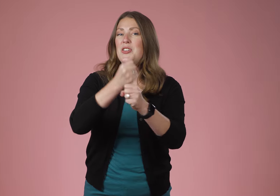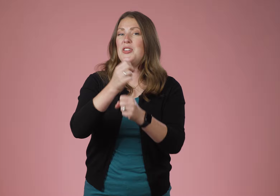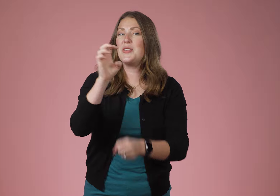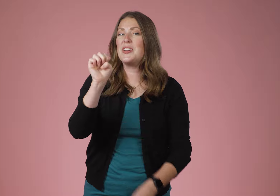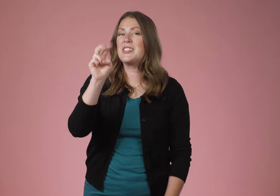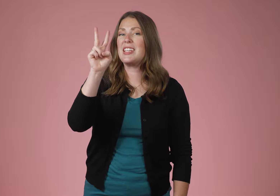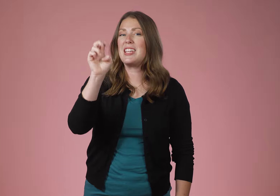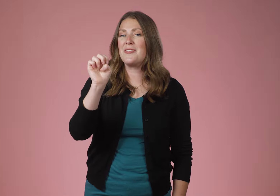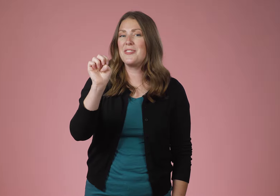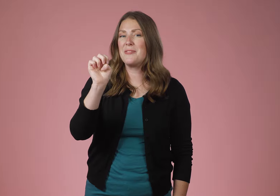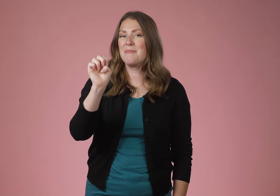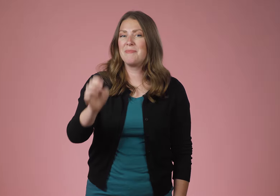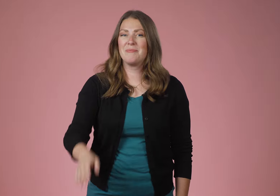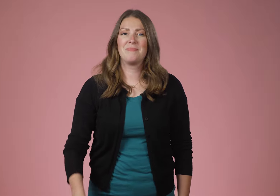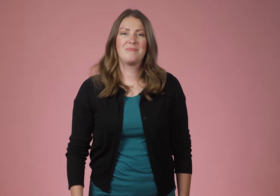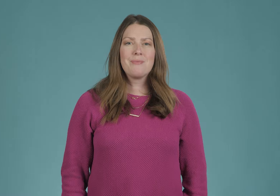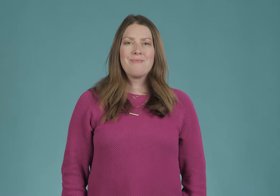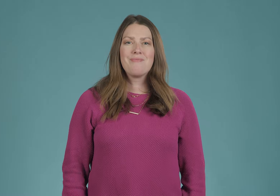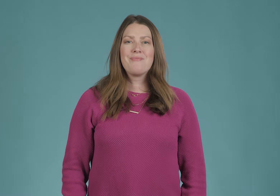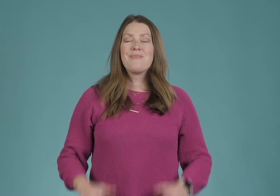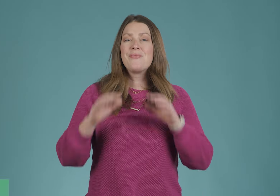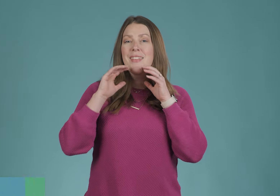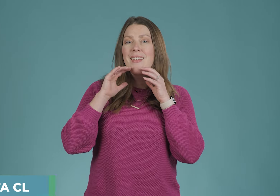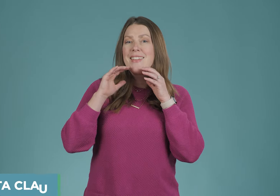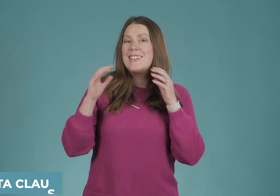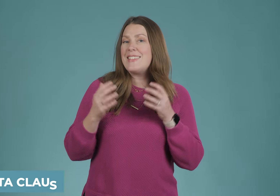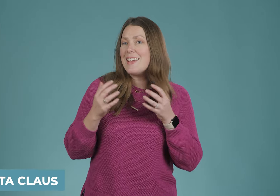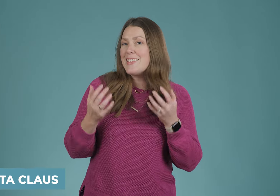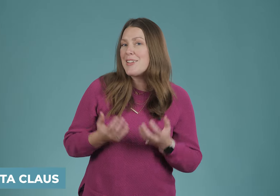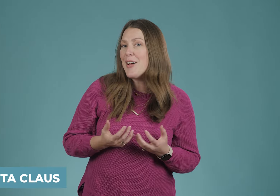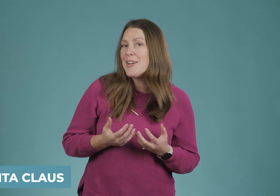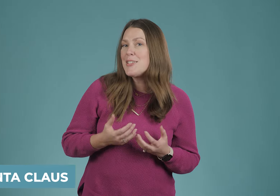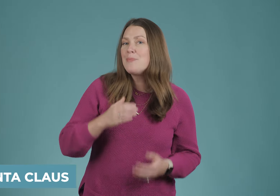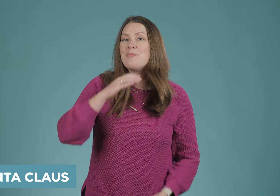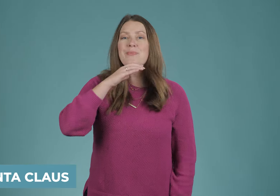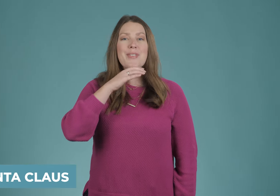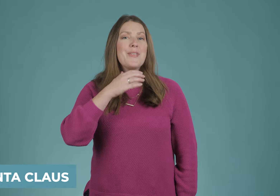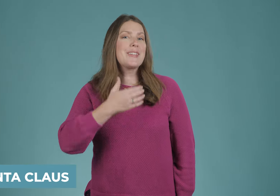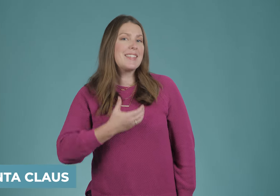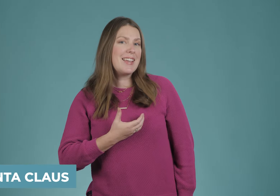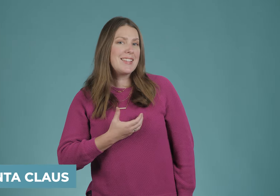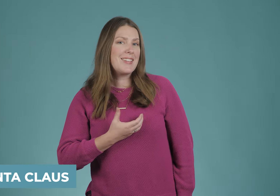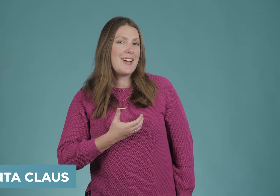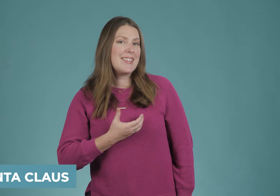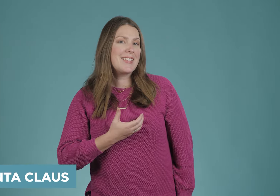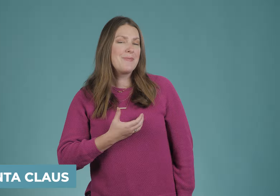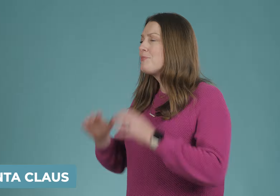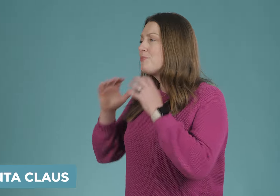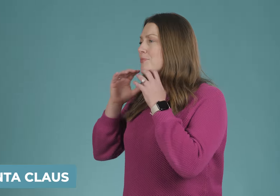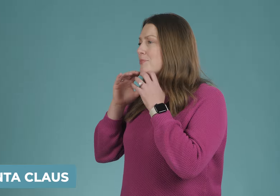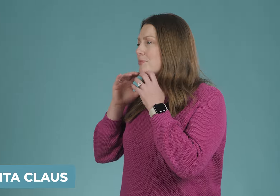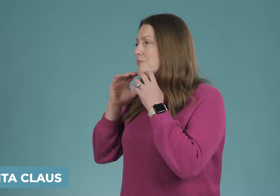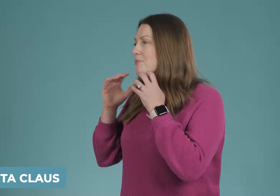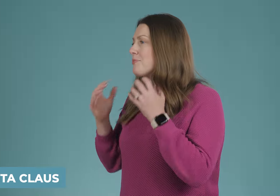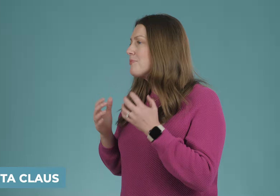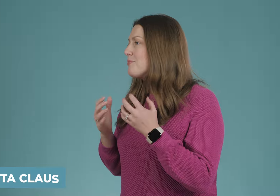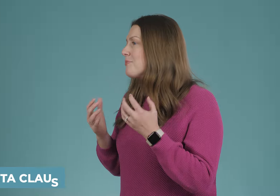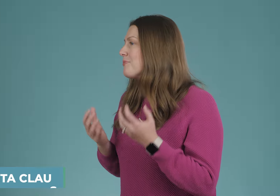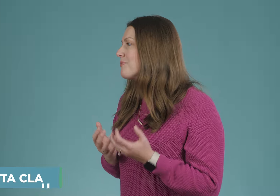New Year's Eve. Santa Claus or Santa Claus, you're making the beard.